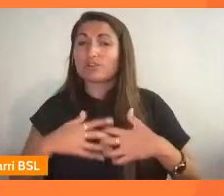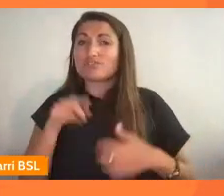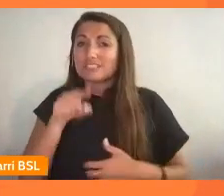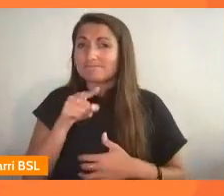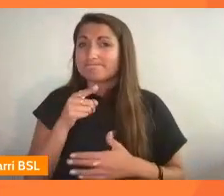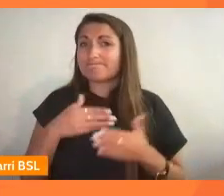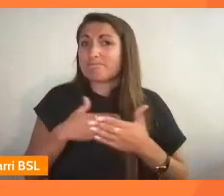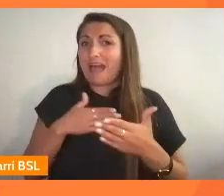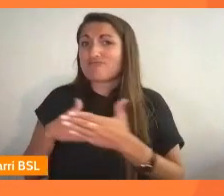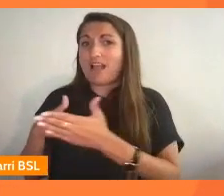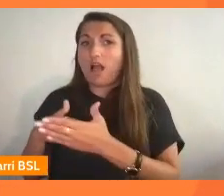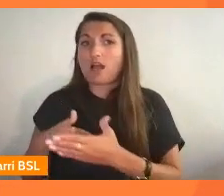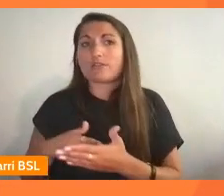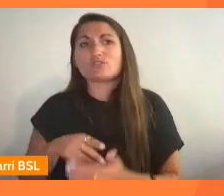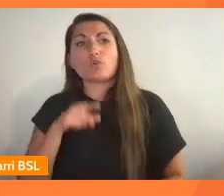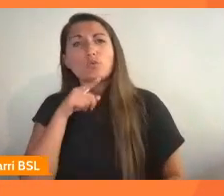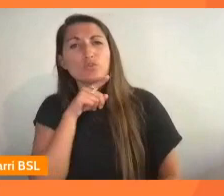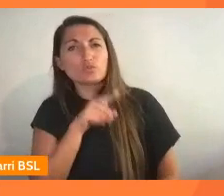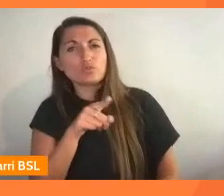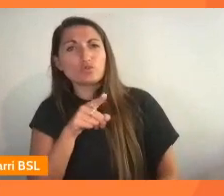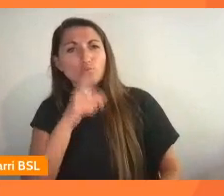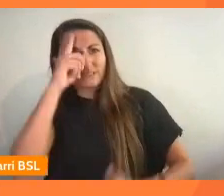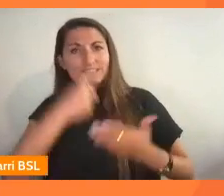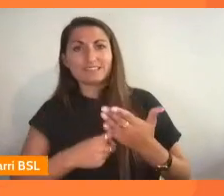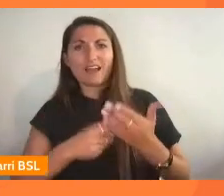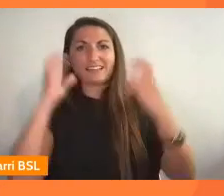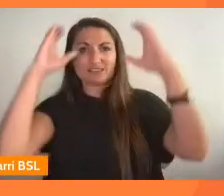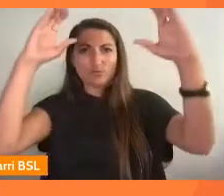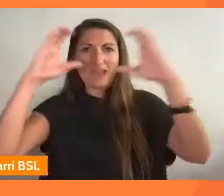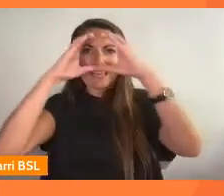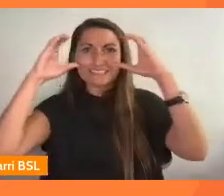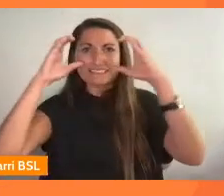So what made you think about that, where had you come from previously